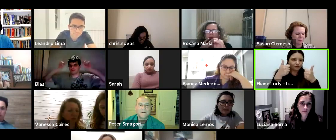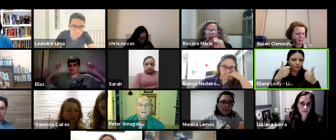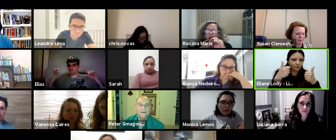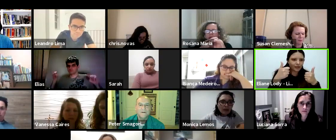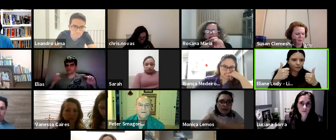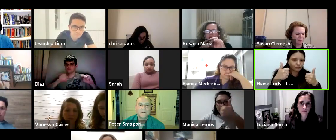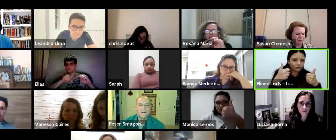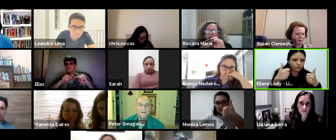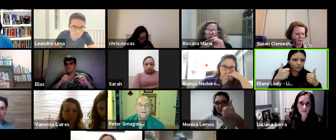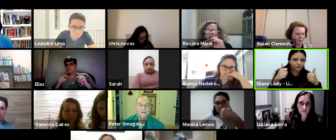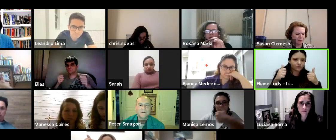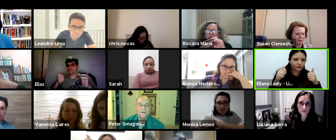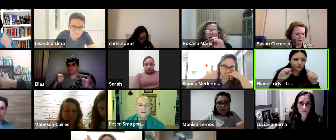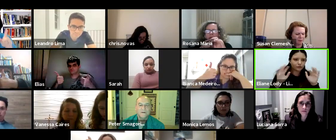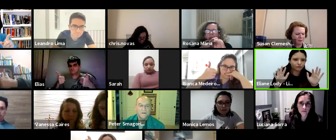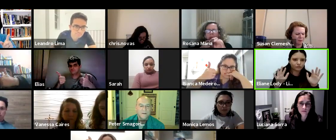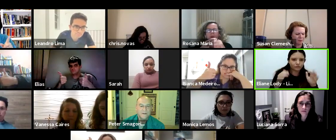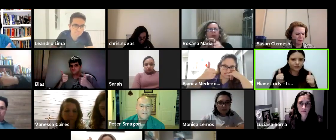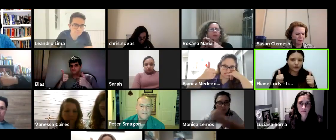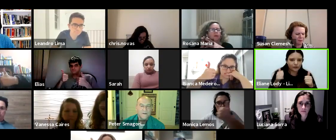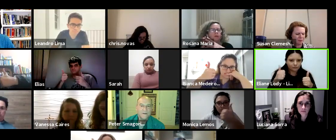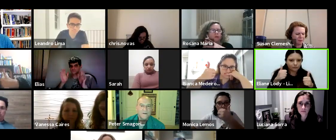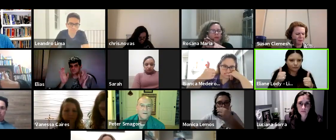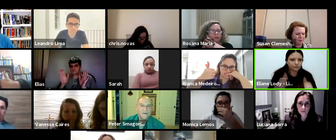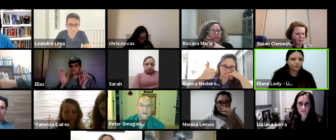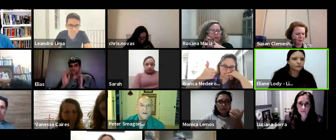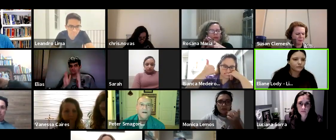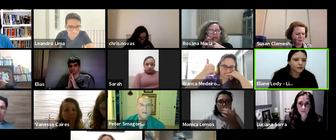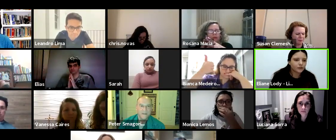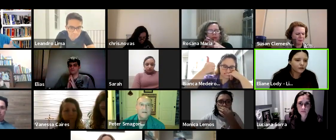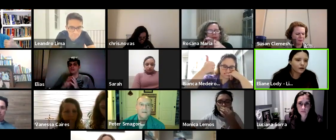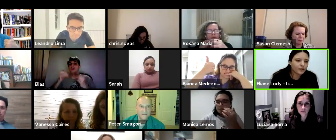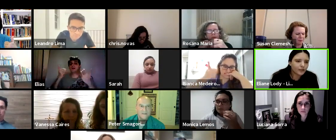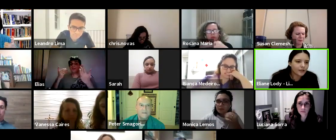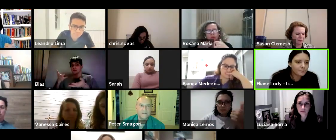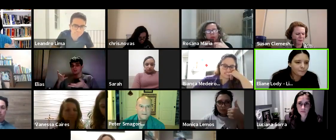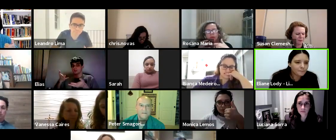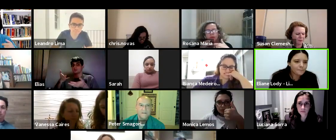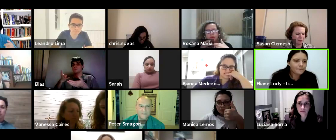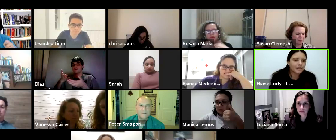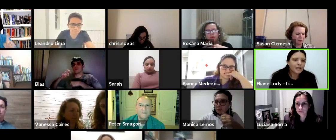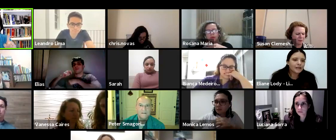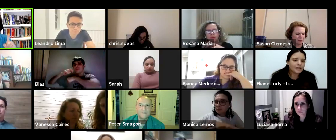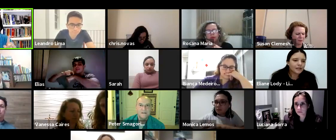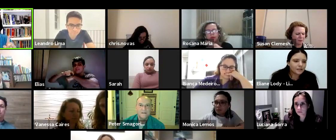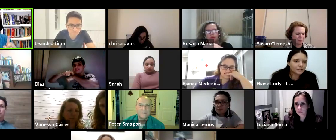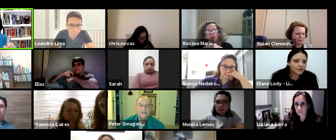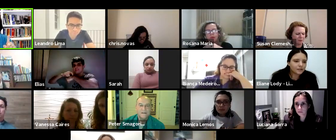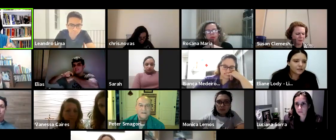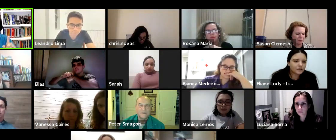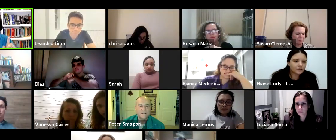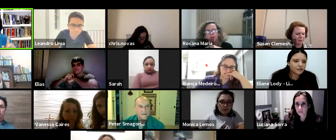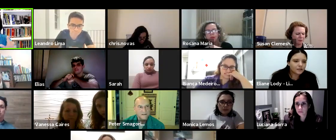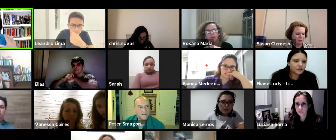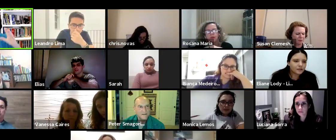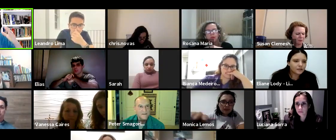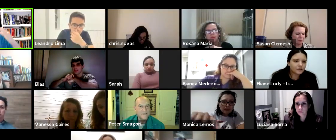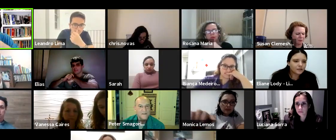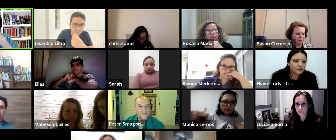Well bunch Michael Well bunch Micro systems like a survey. thing Think. Okay, took that one Lucy, I will